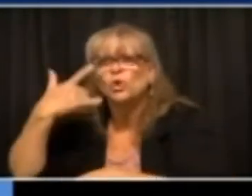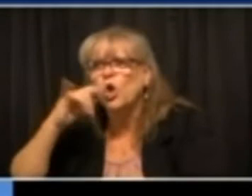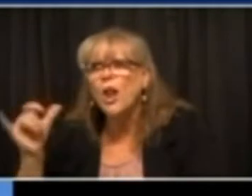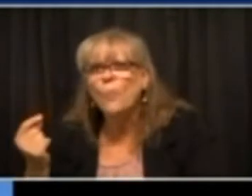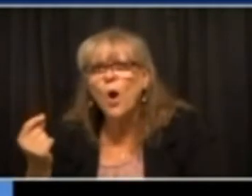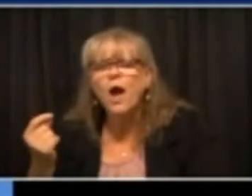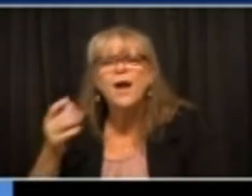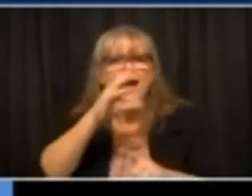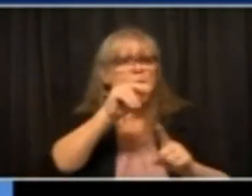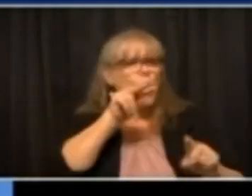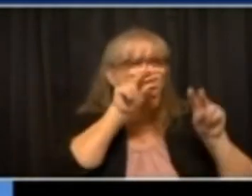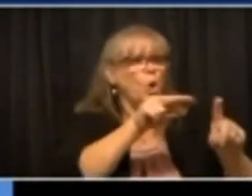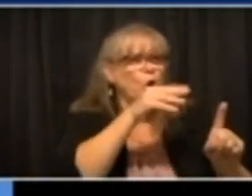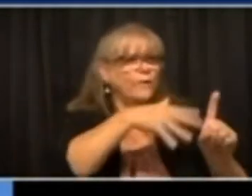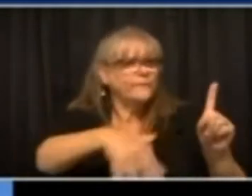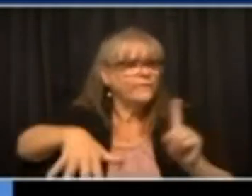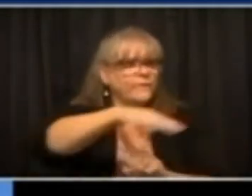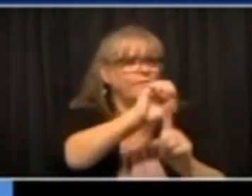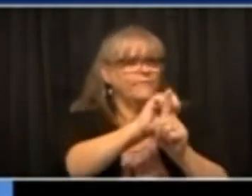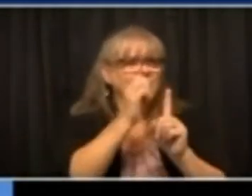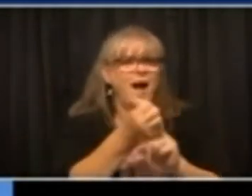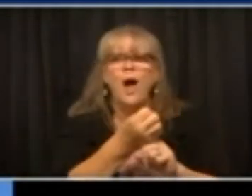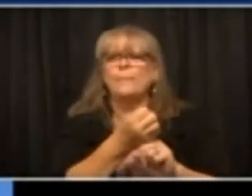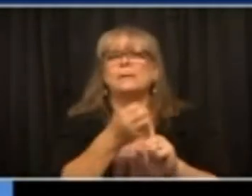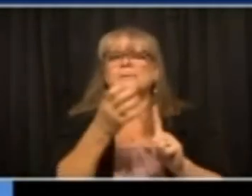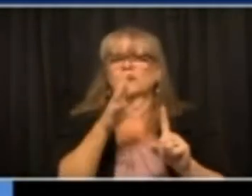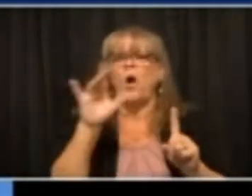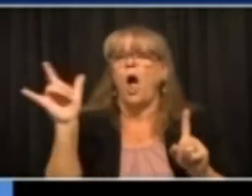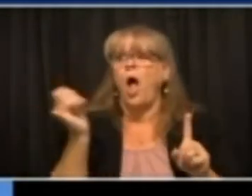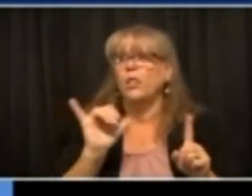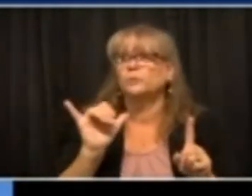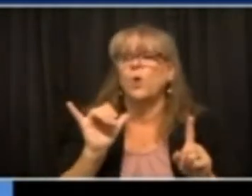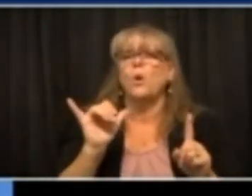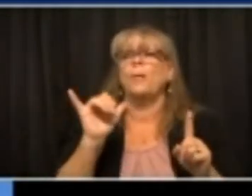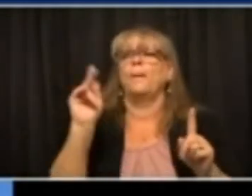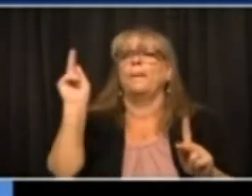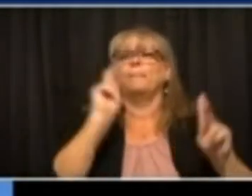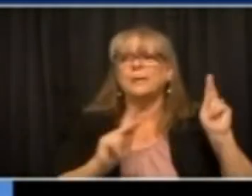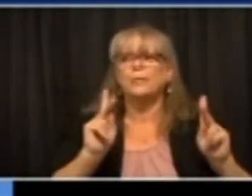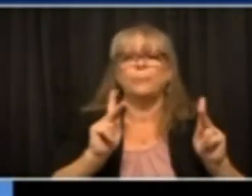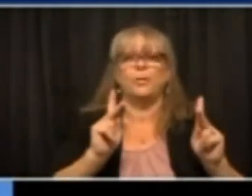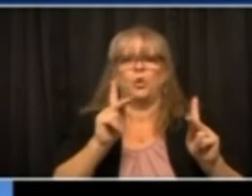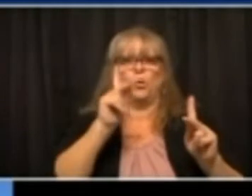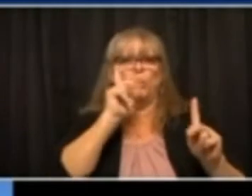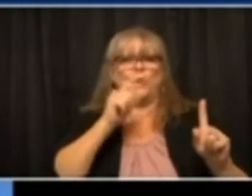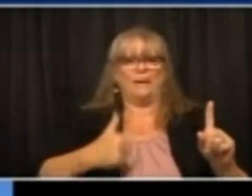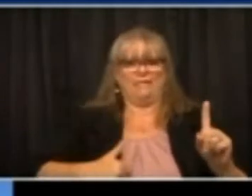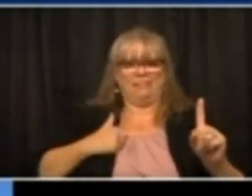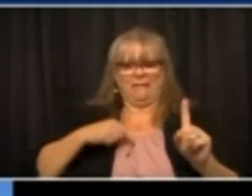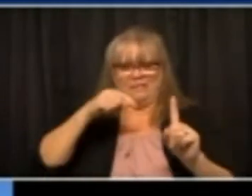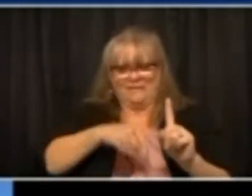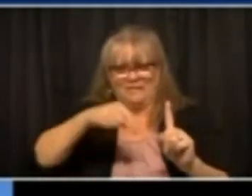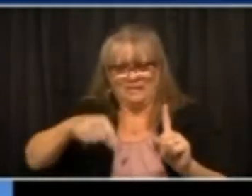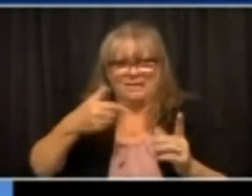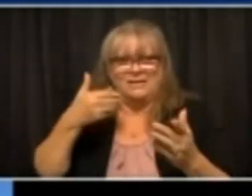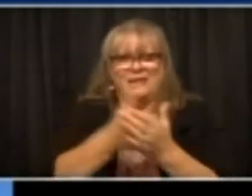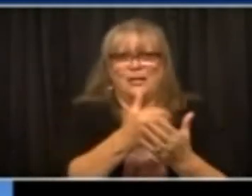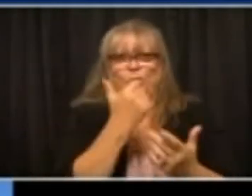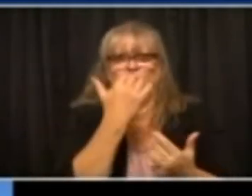live near active fire going on or not so i want to give you some of my personal perspectives from being on the